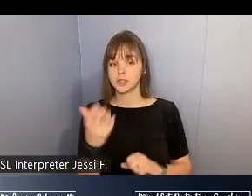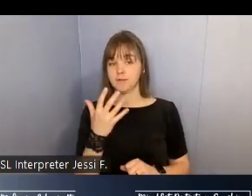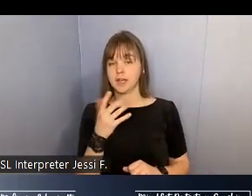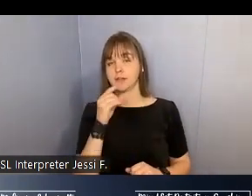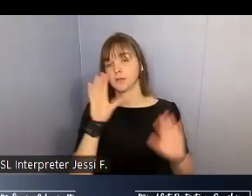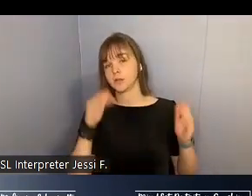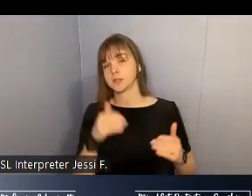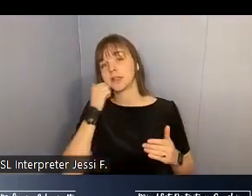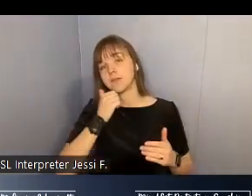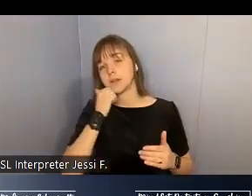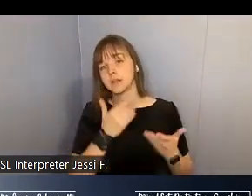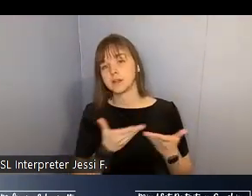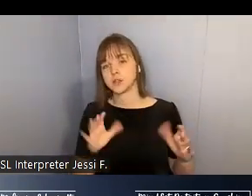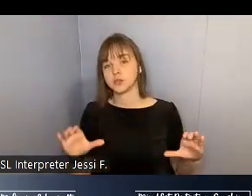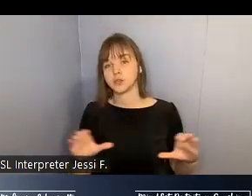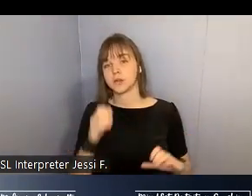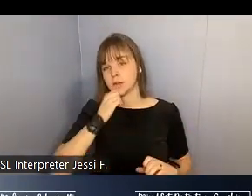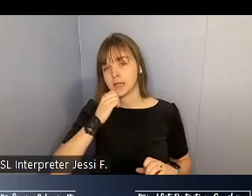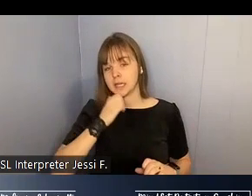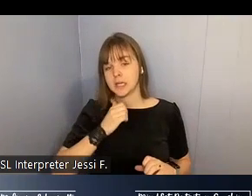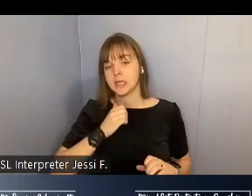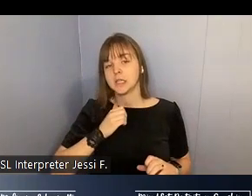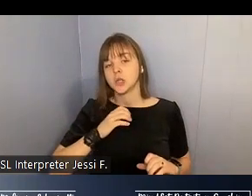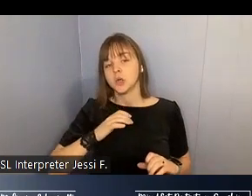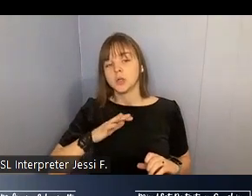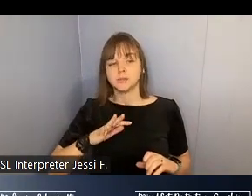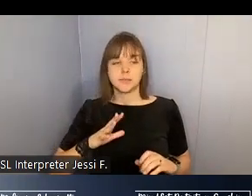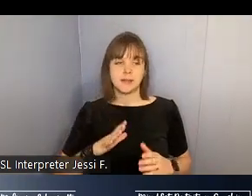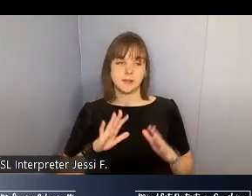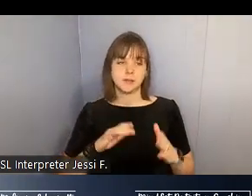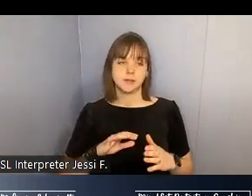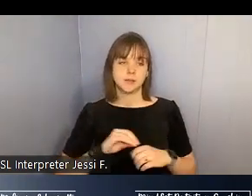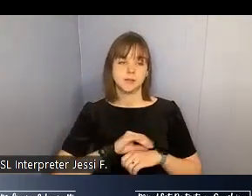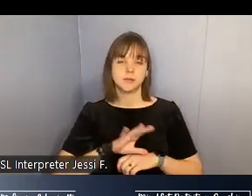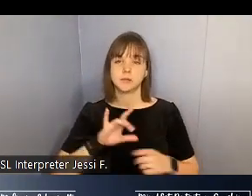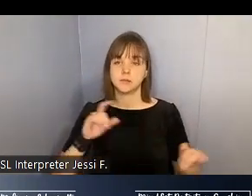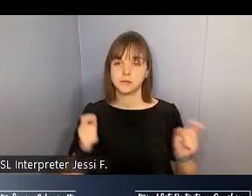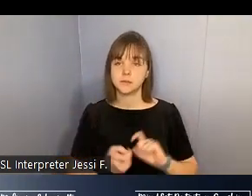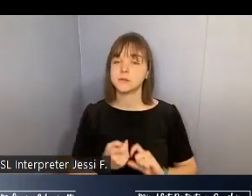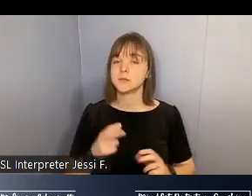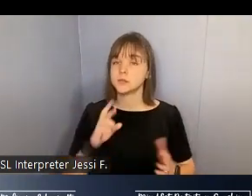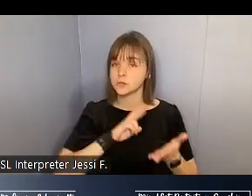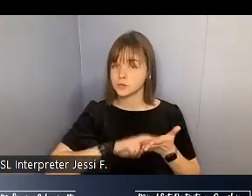that we do every day that lead to the results. So we know research says that if we focus on one behavior,